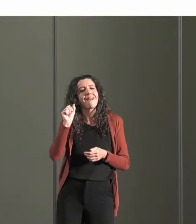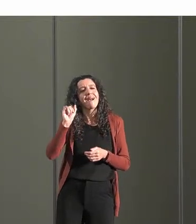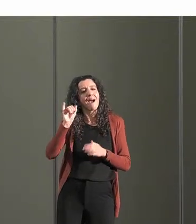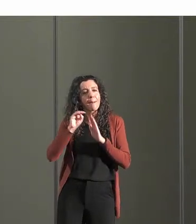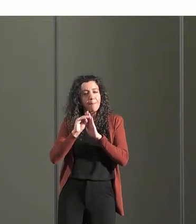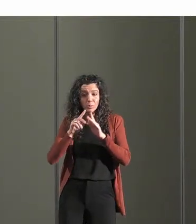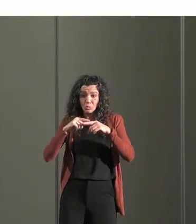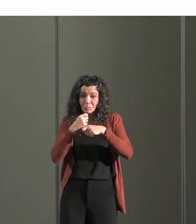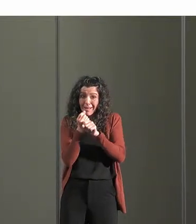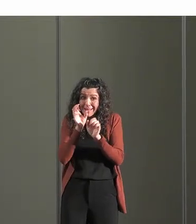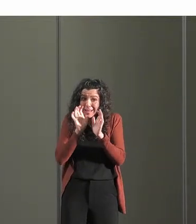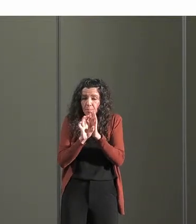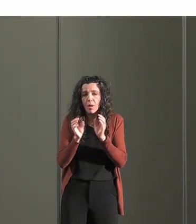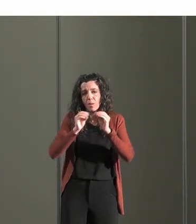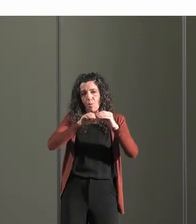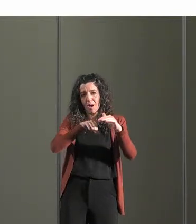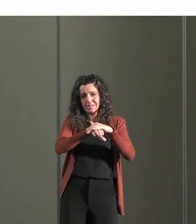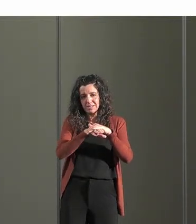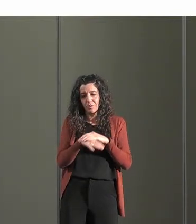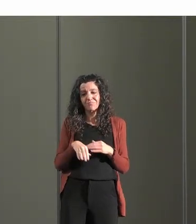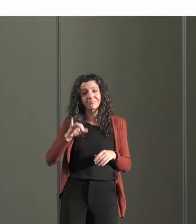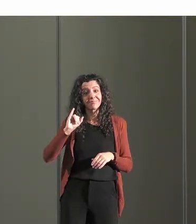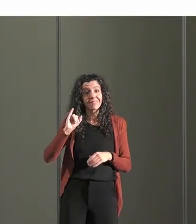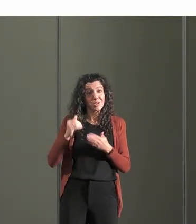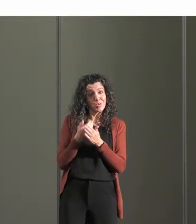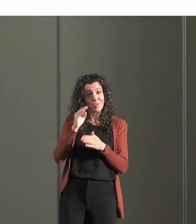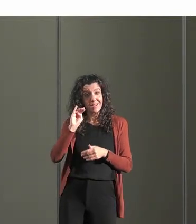deep behind leveraging AI models to make images